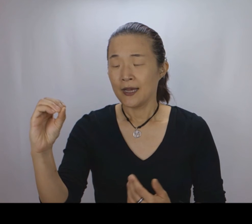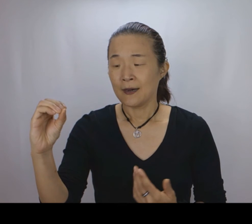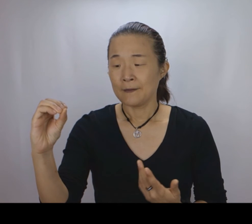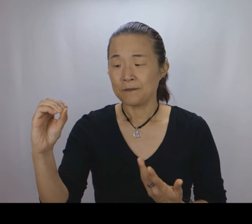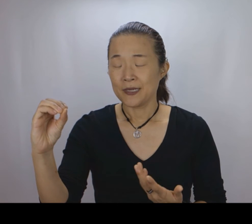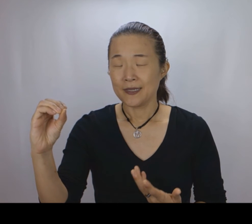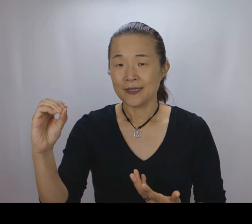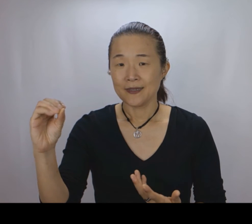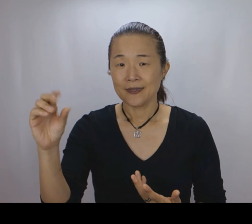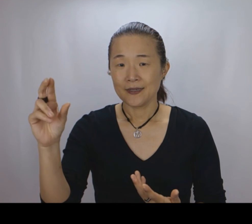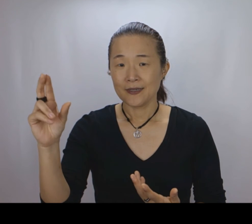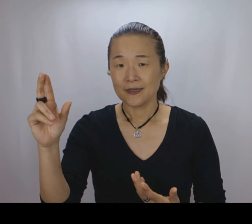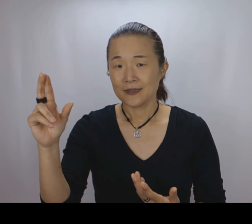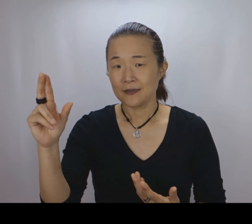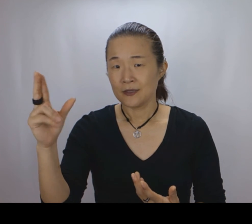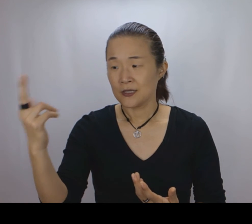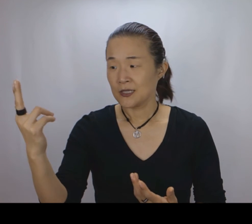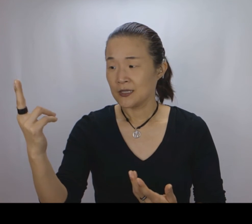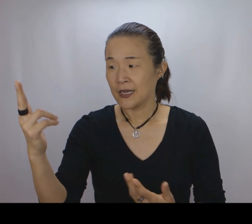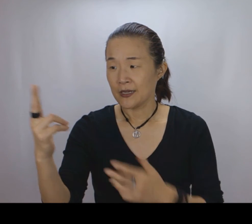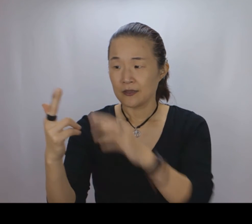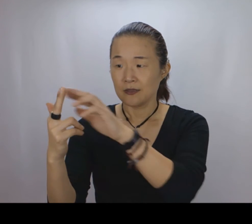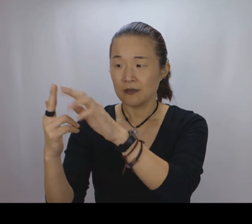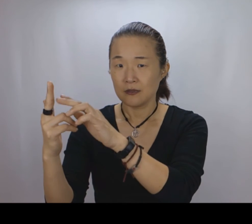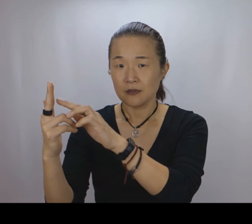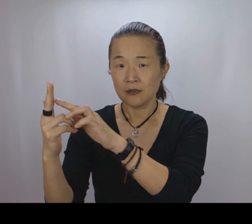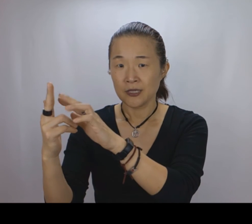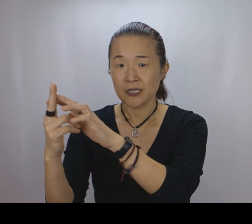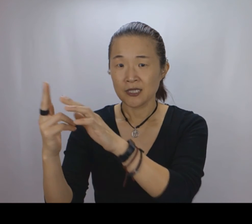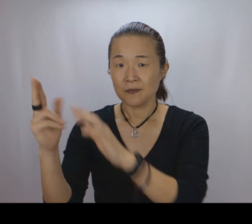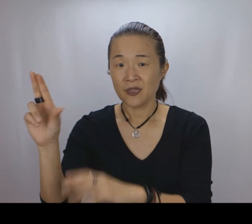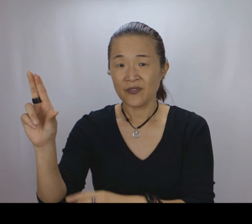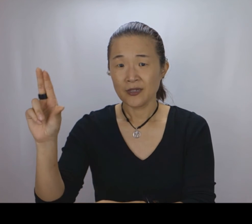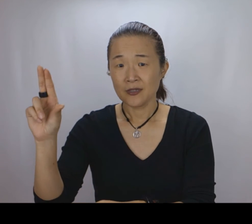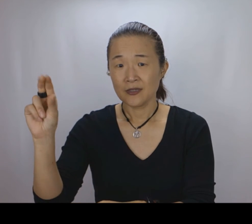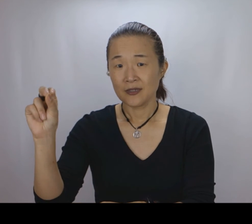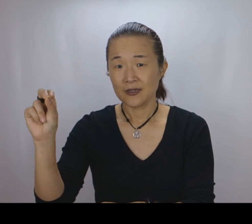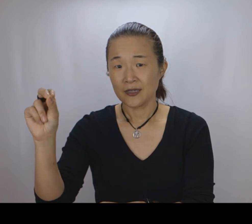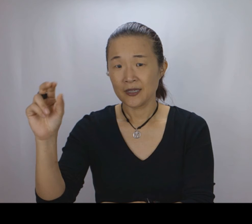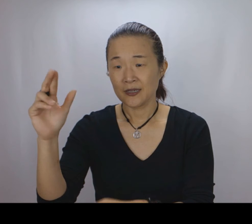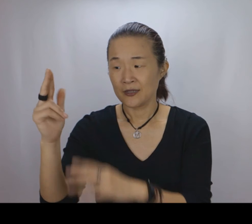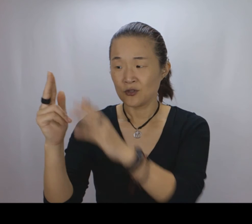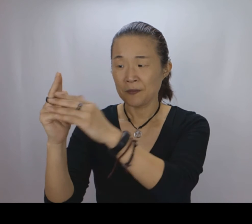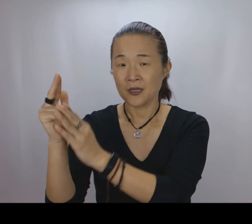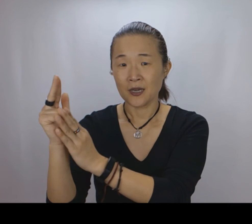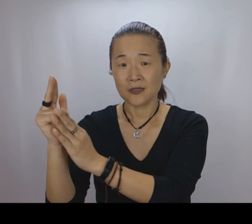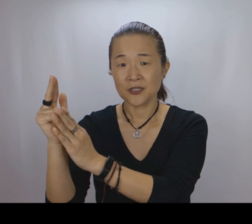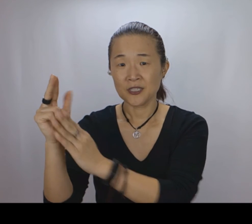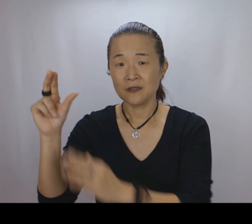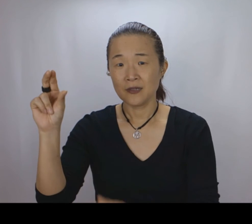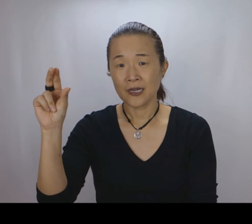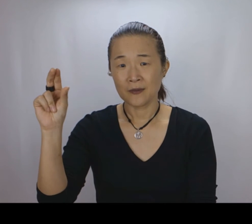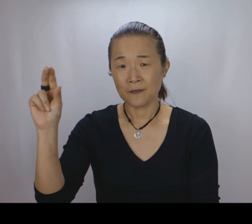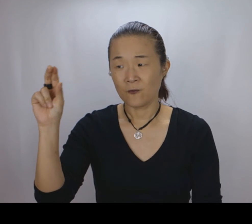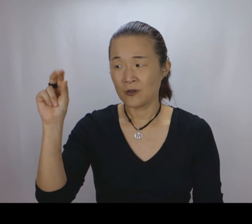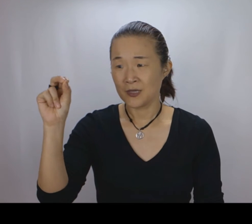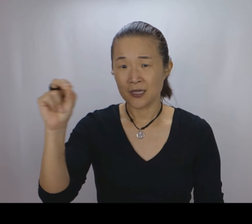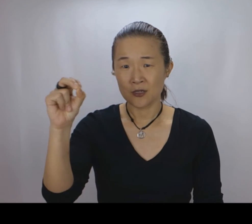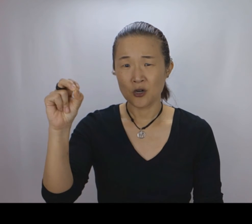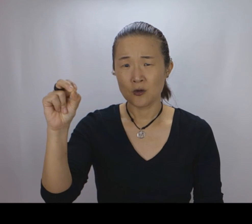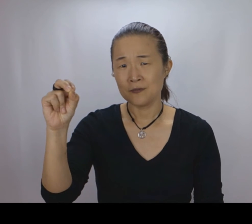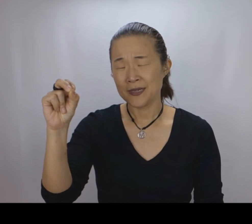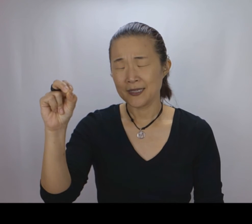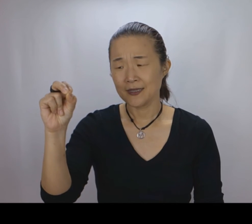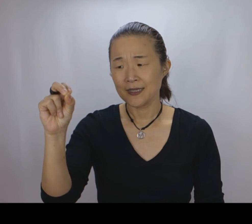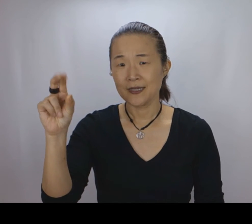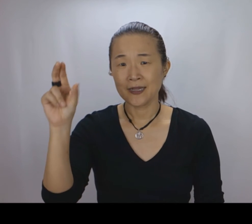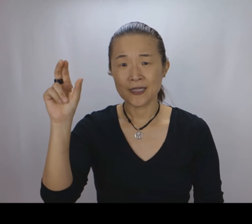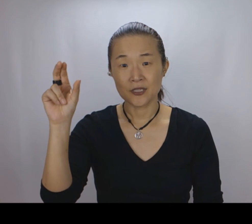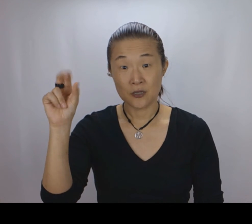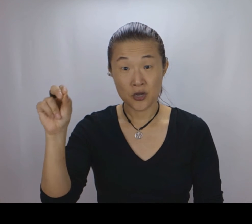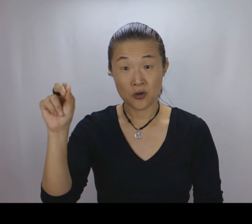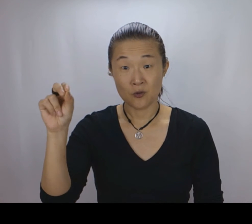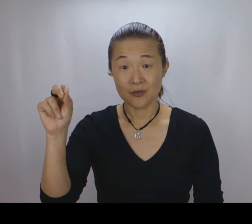but you just take your index and middle finger and drop the other two and form the letter "O" basically. And that's no.